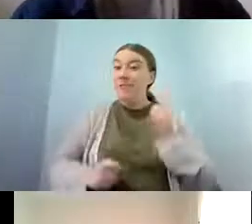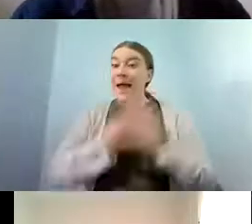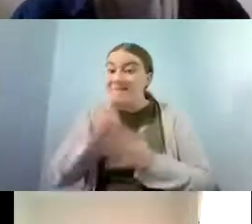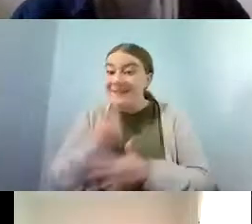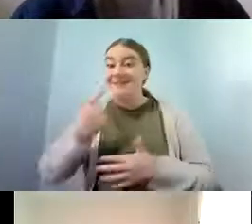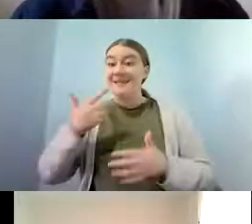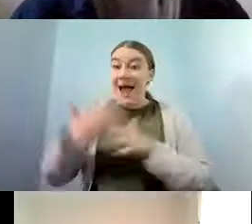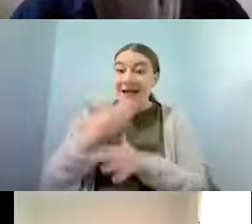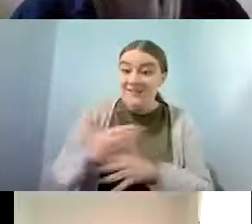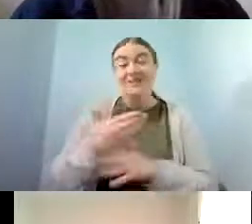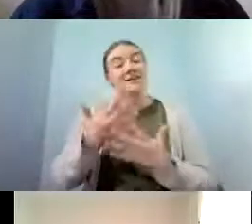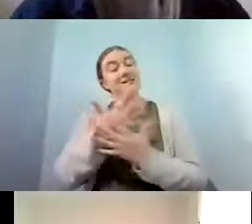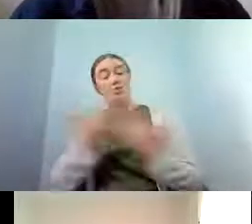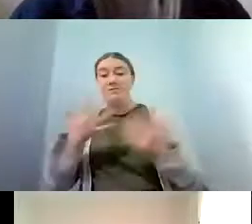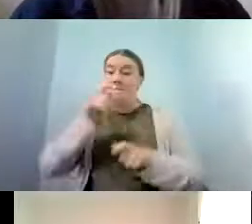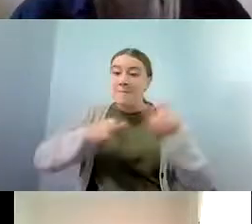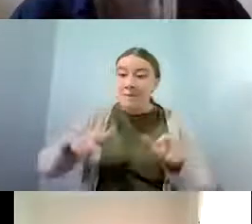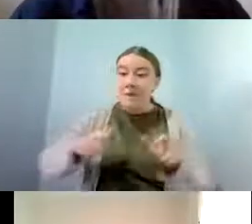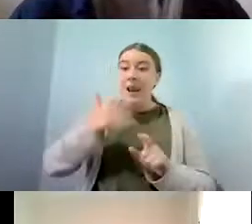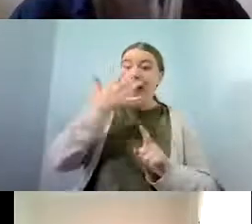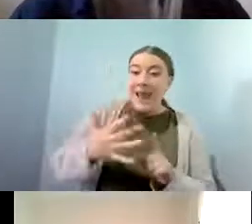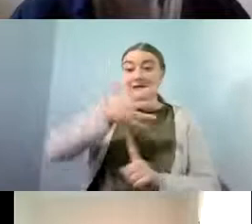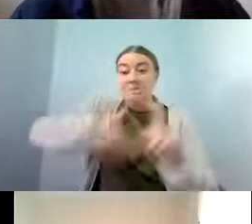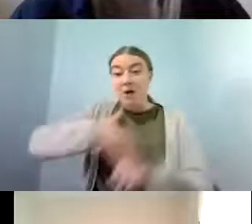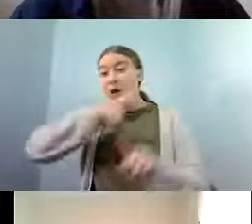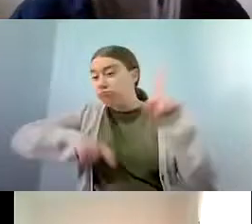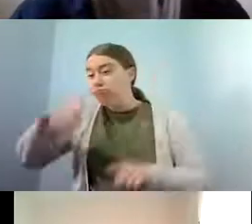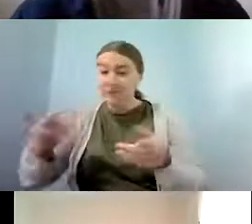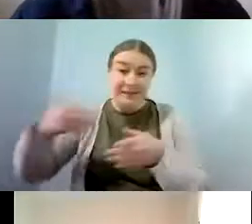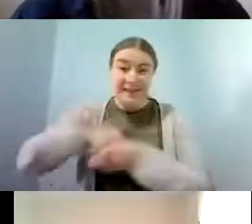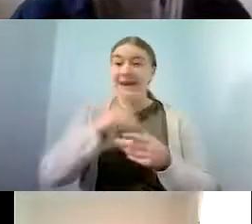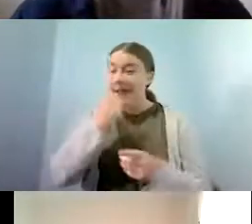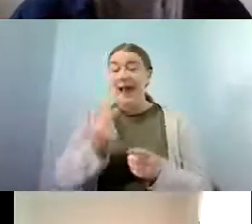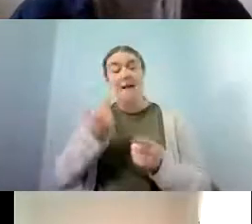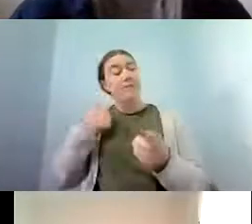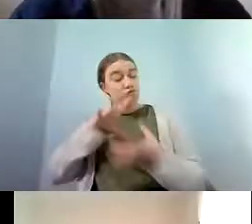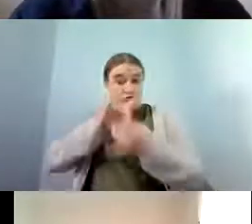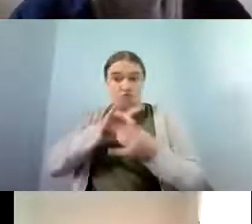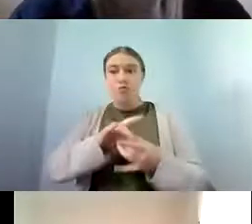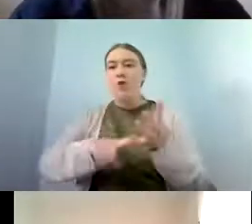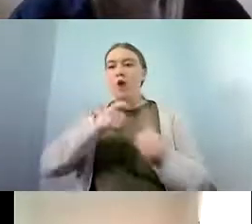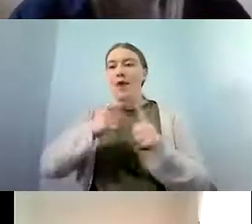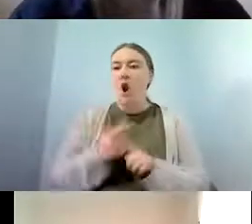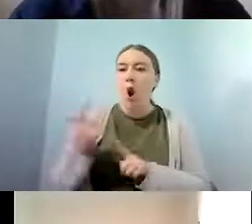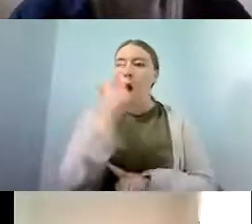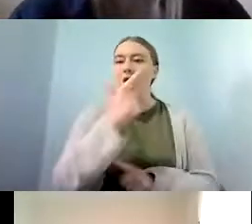so that more people can get involved in the uk's longest river and the project is being delivered